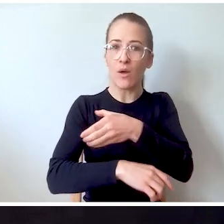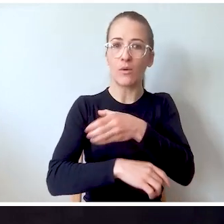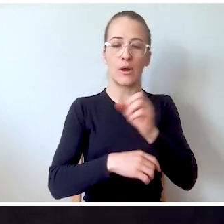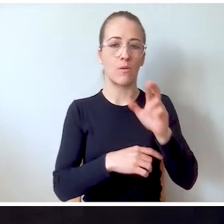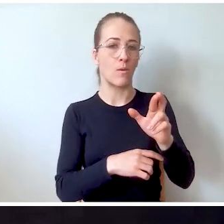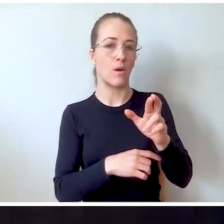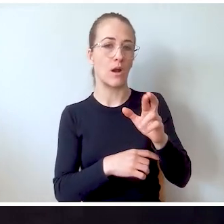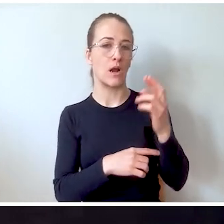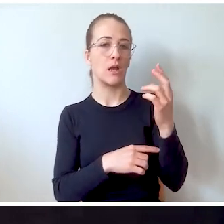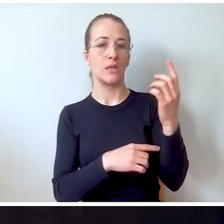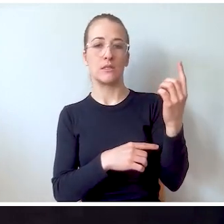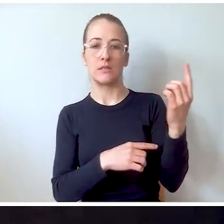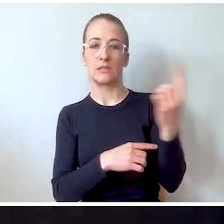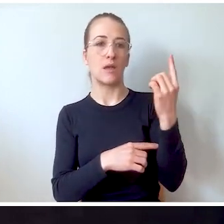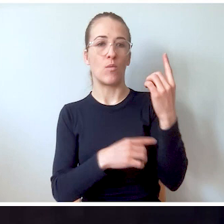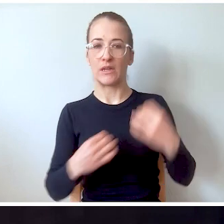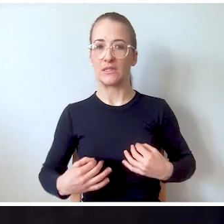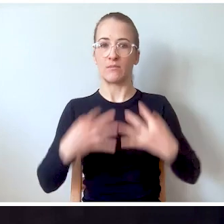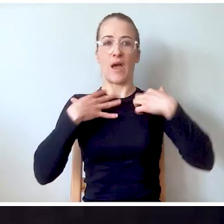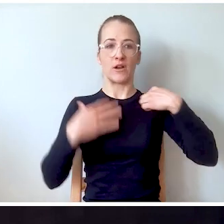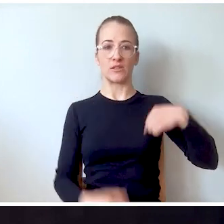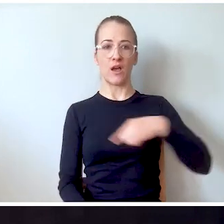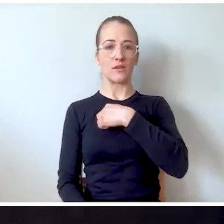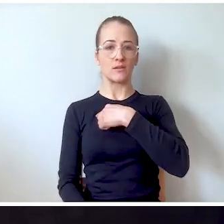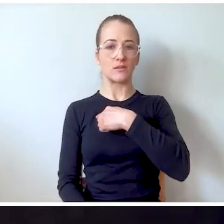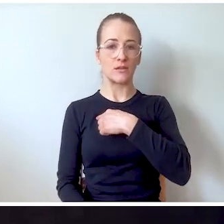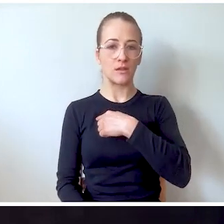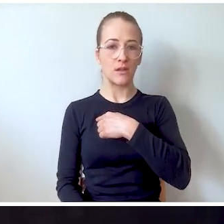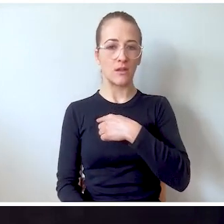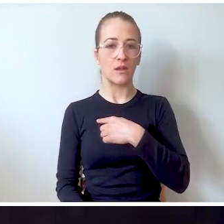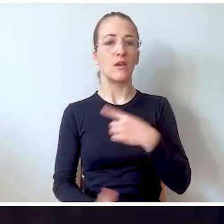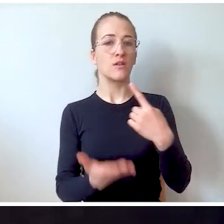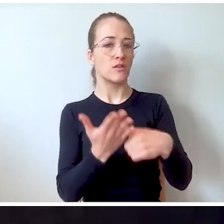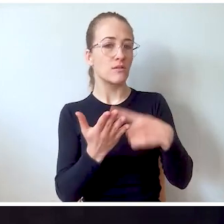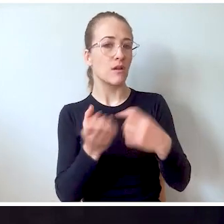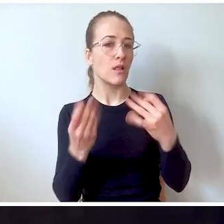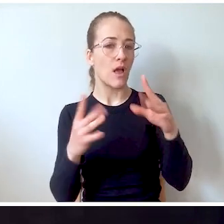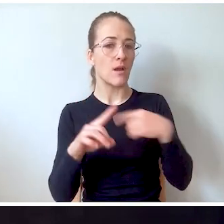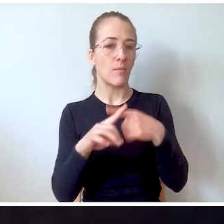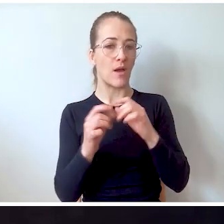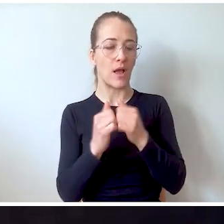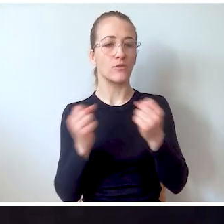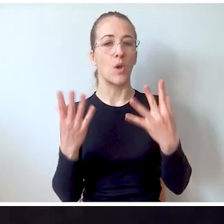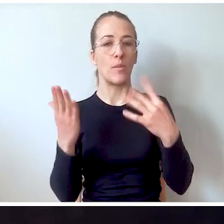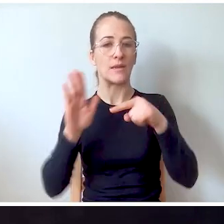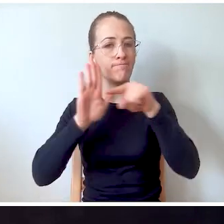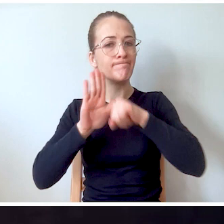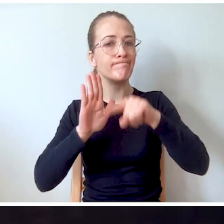or we talk about how someone inspires us. And we've talked a lot about how there's so many negative